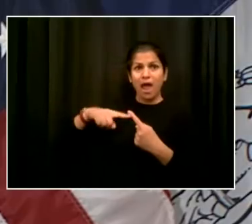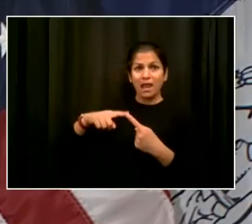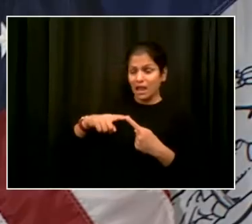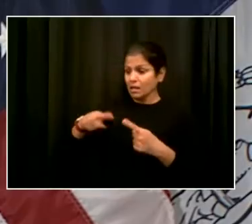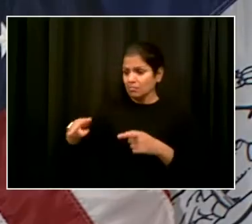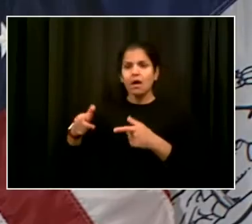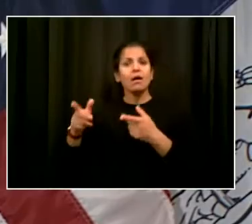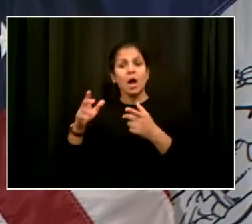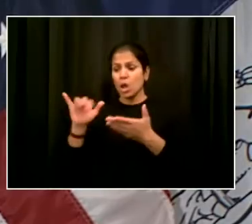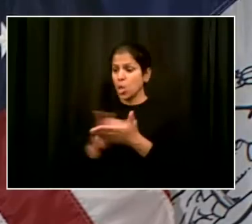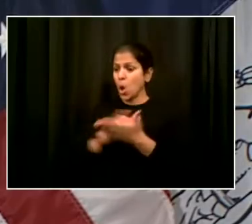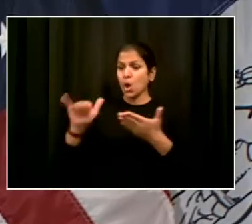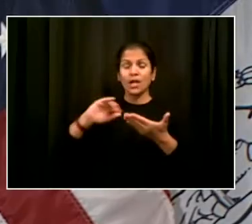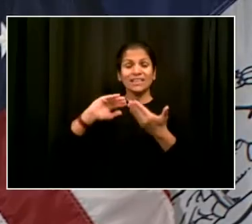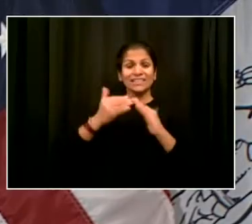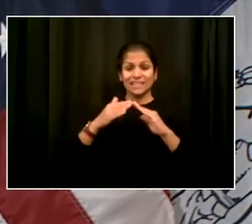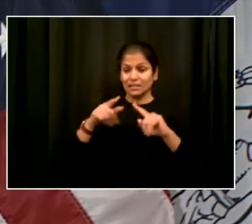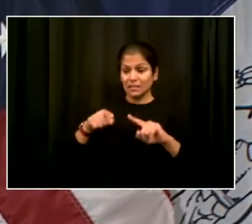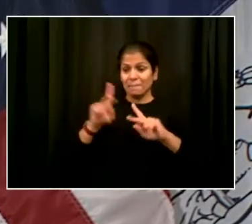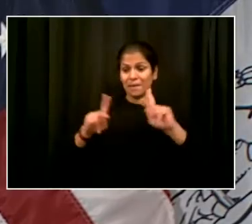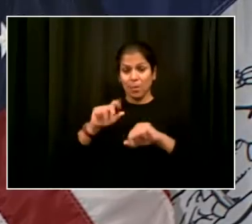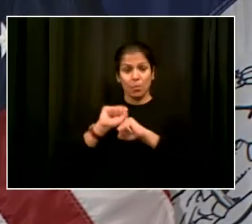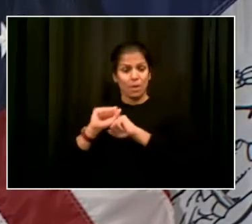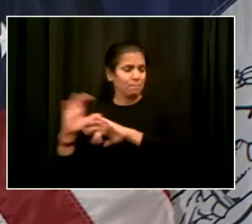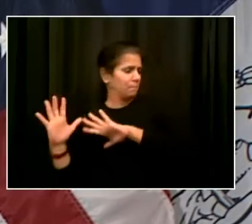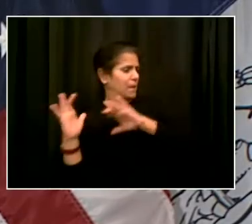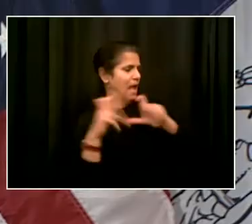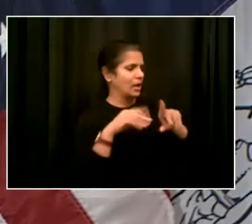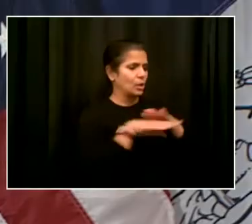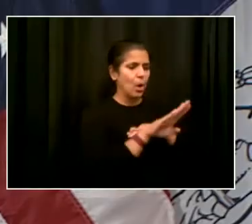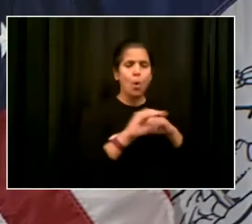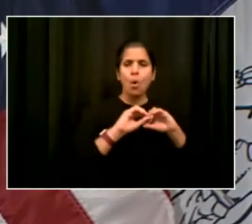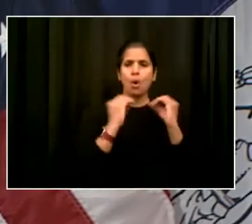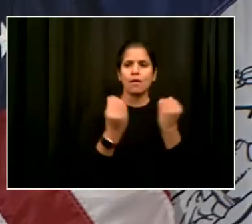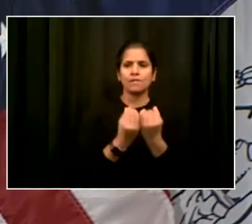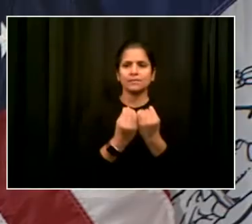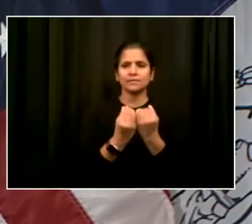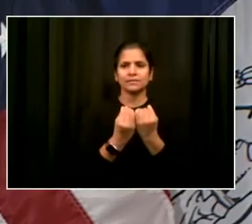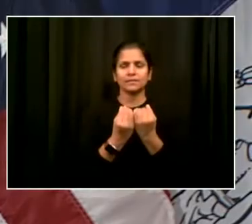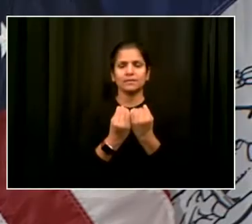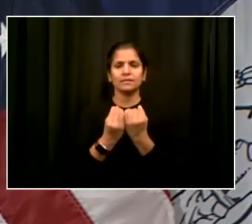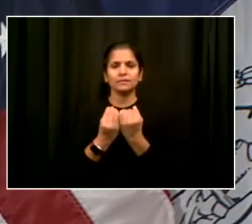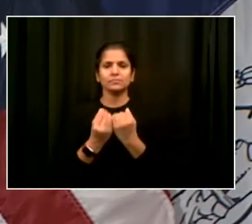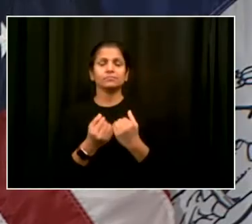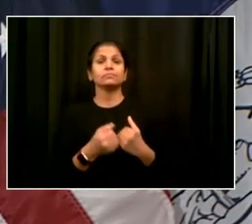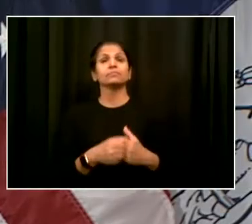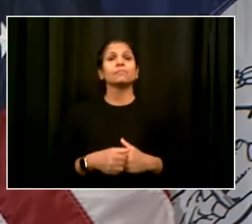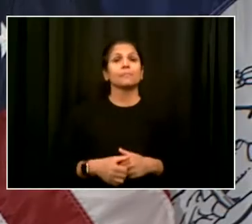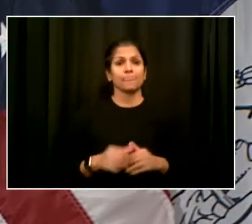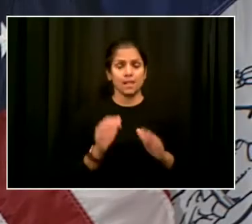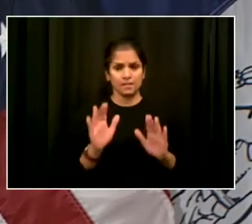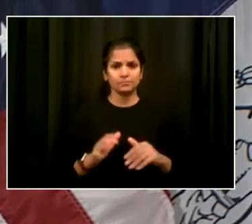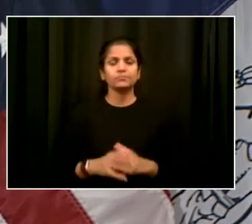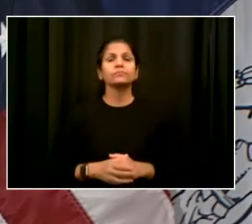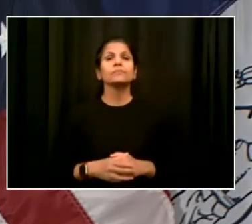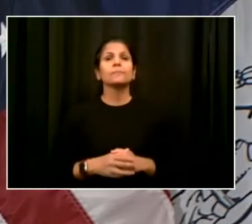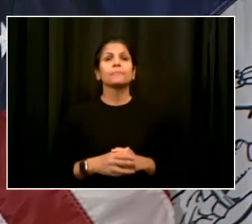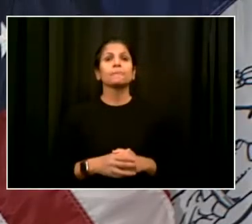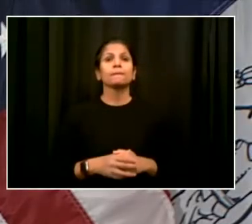OFFICES? THAT'S